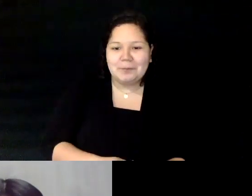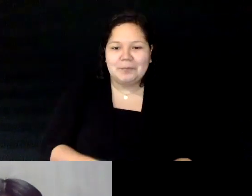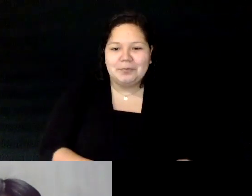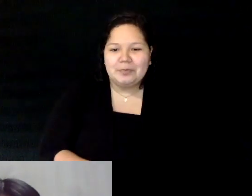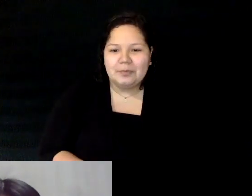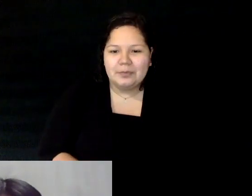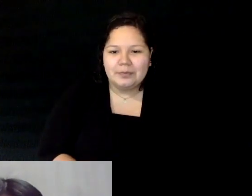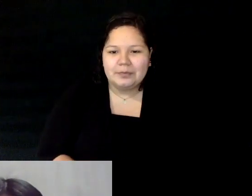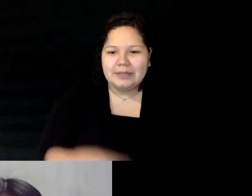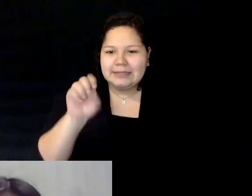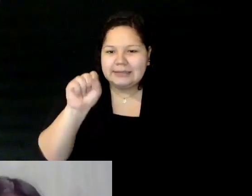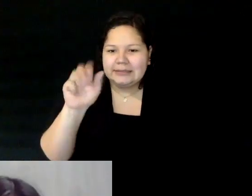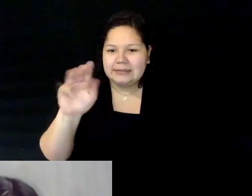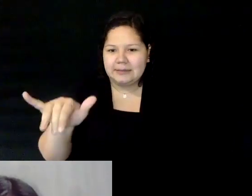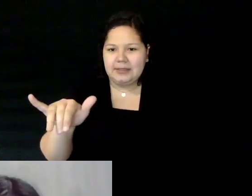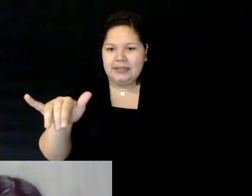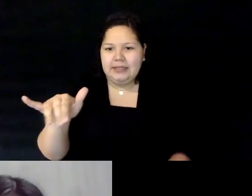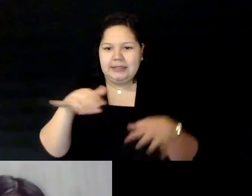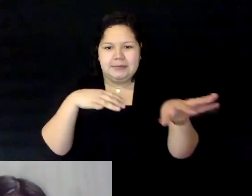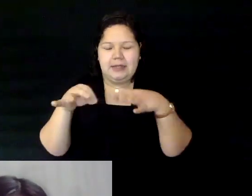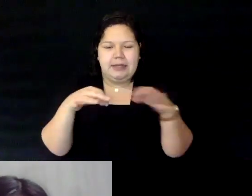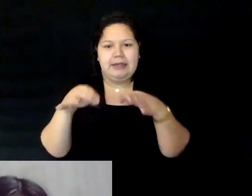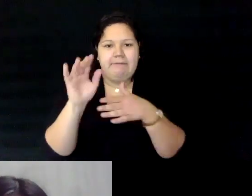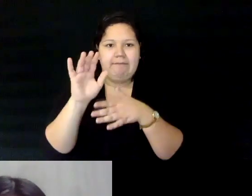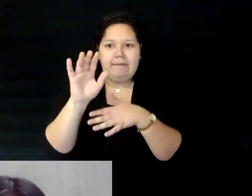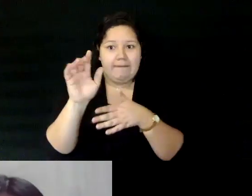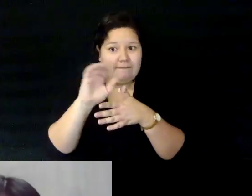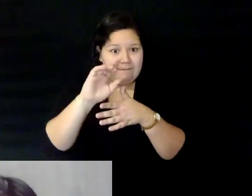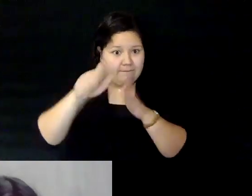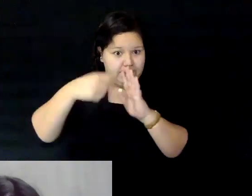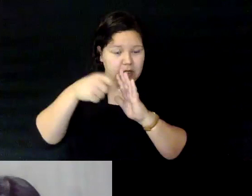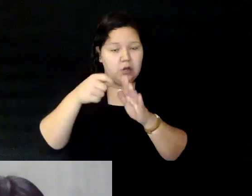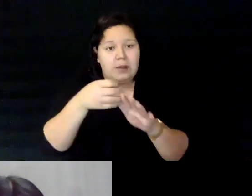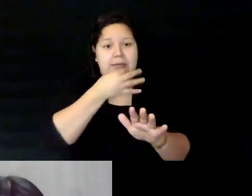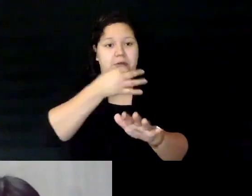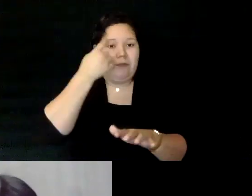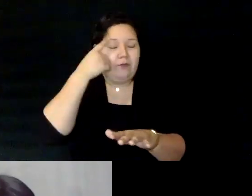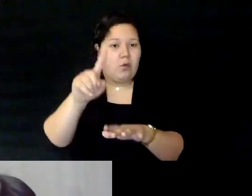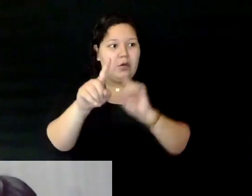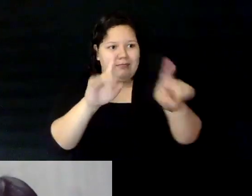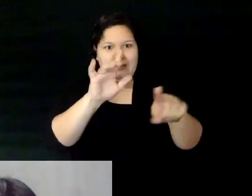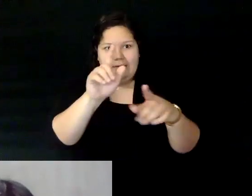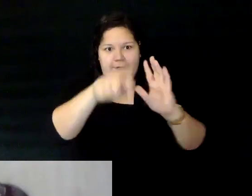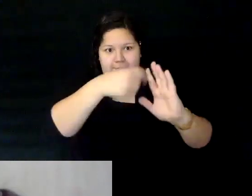to a video excerpt of the interactive video installation. And I know Victoria has a question